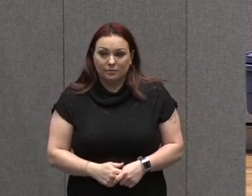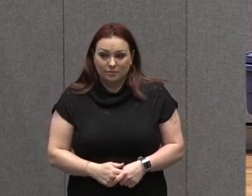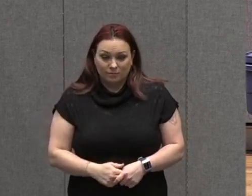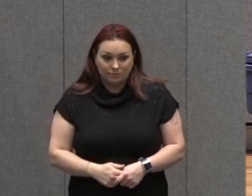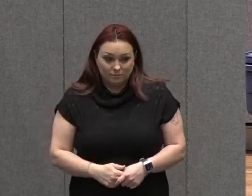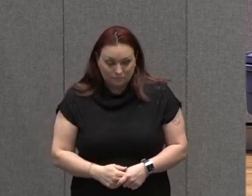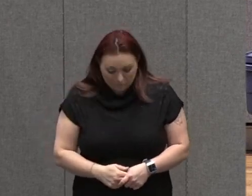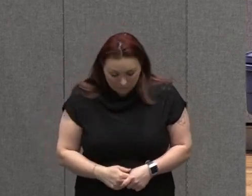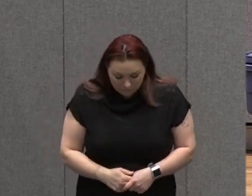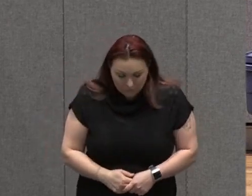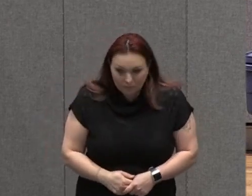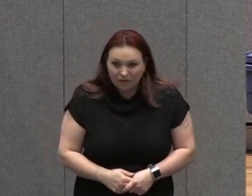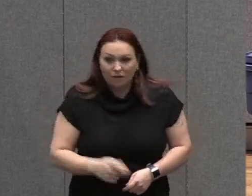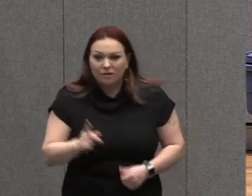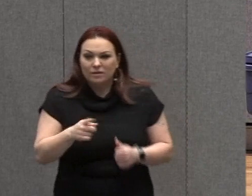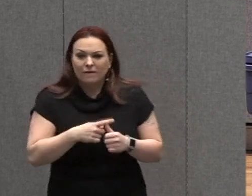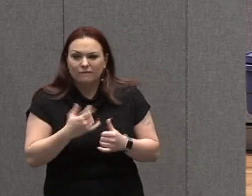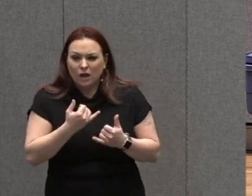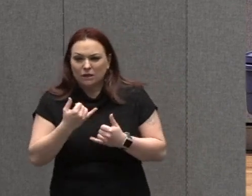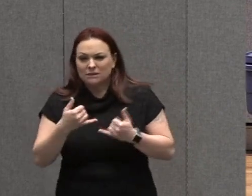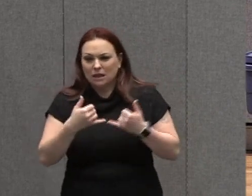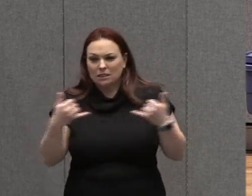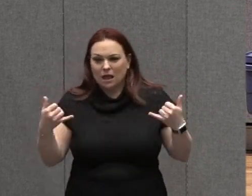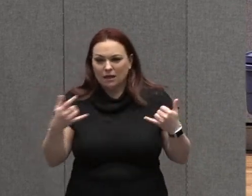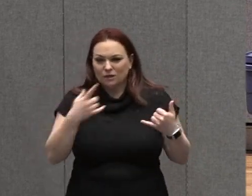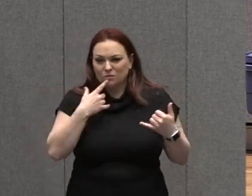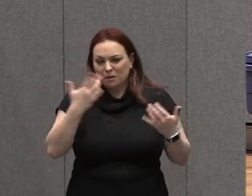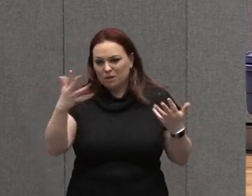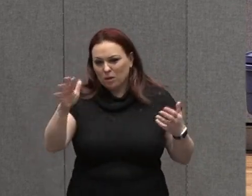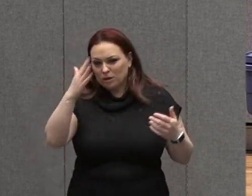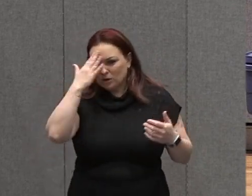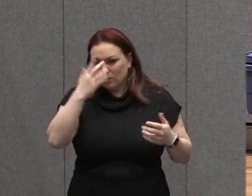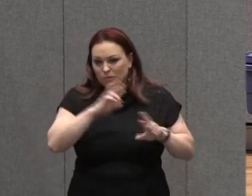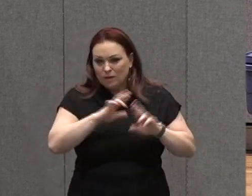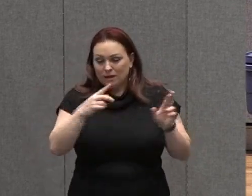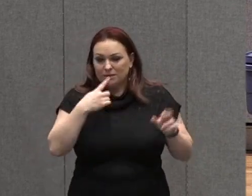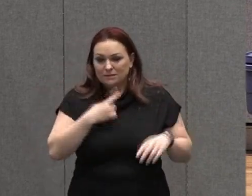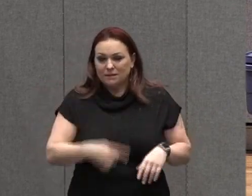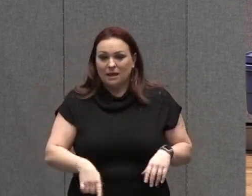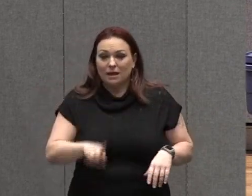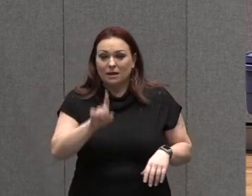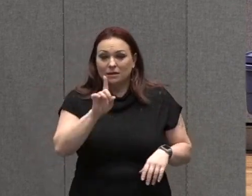Lets say it together, you probably already know this rhythm. Ready say it, here you go. Ta ta tati ta.